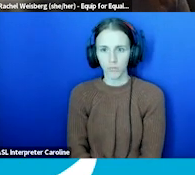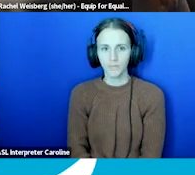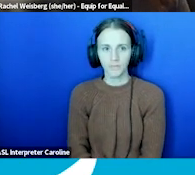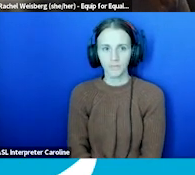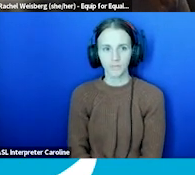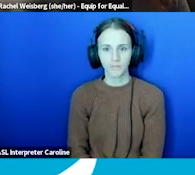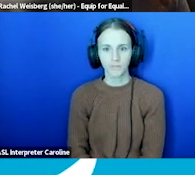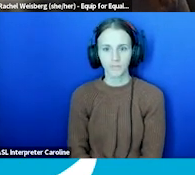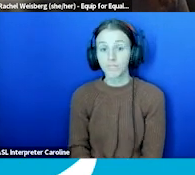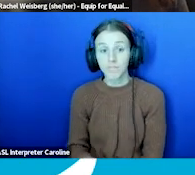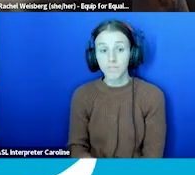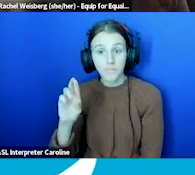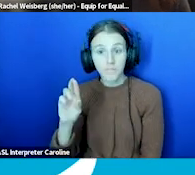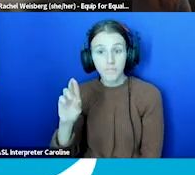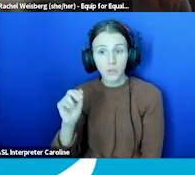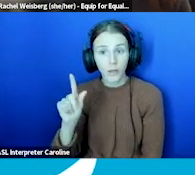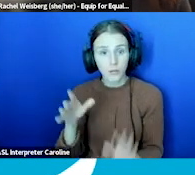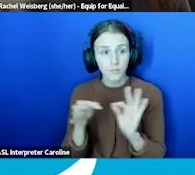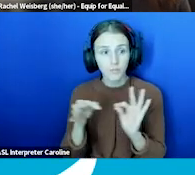AN INDIVIDUAL